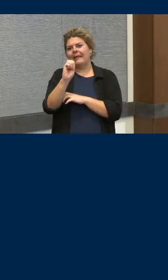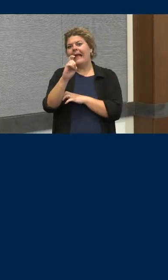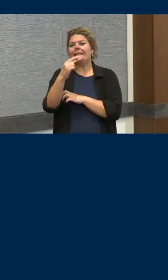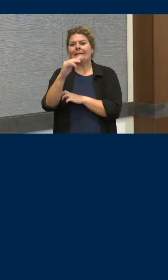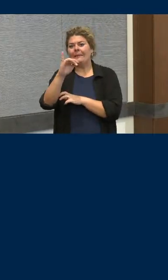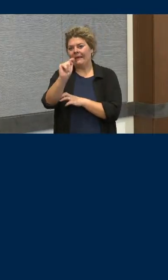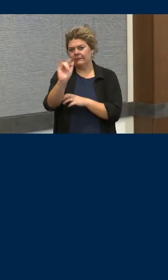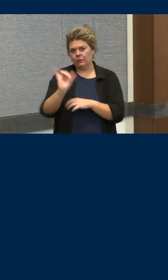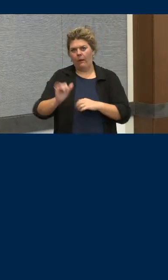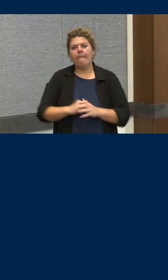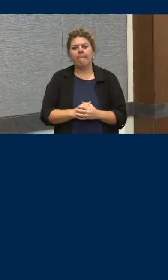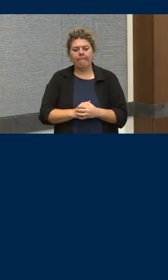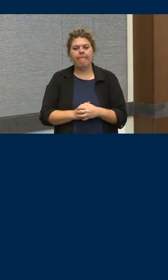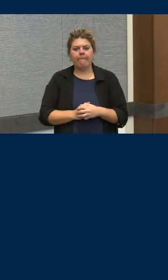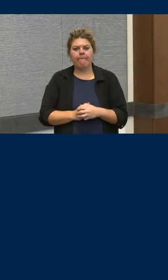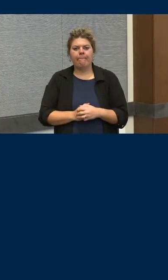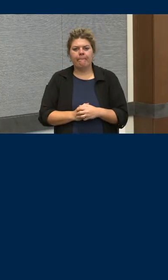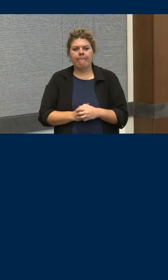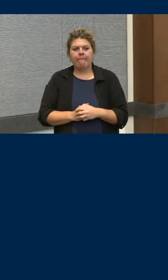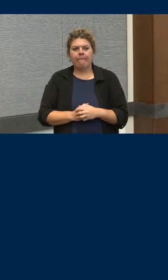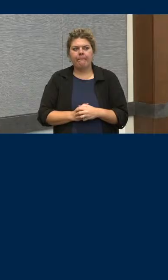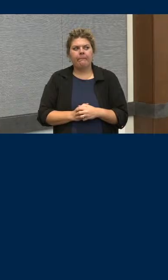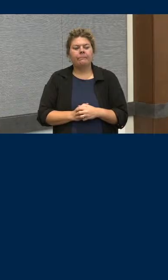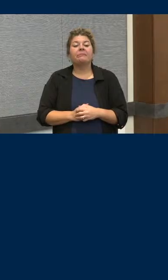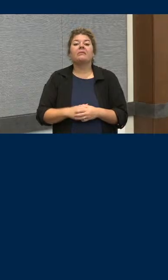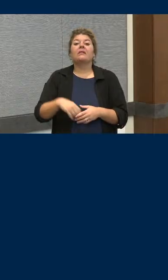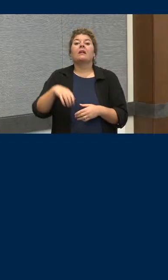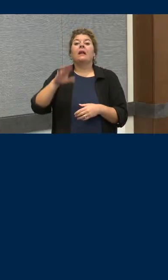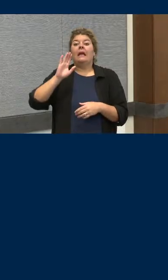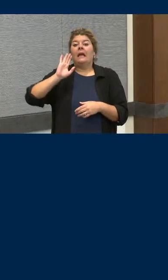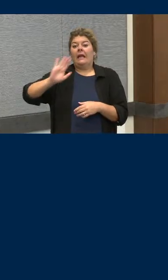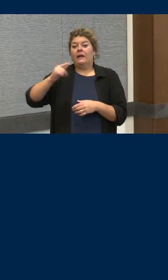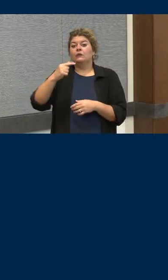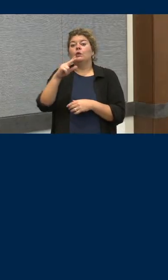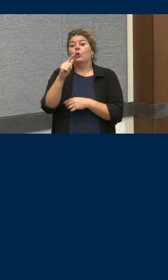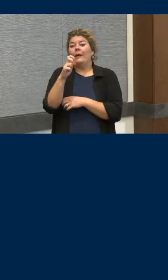In his Guggenheim application, edited and